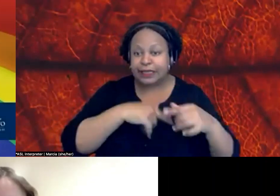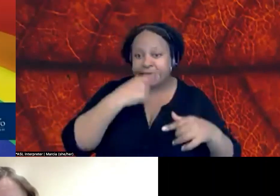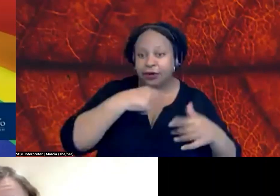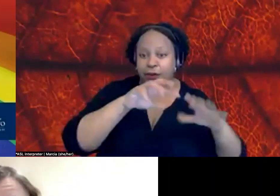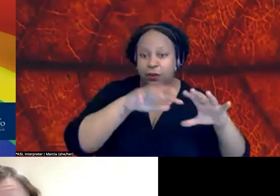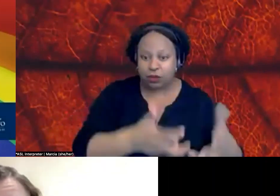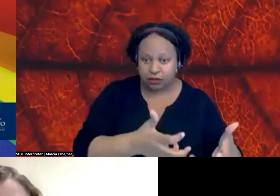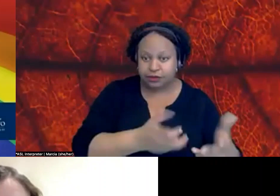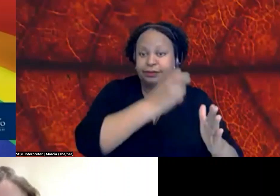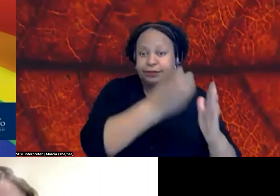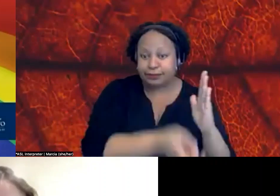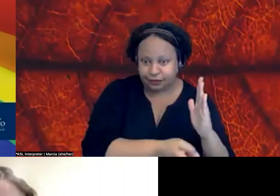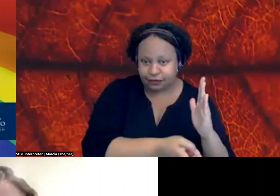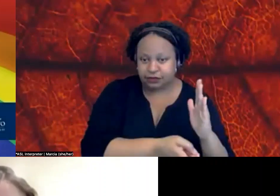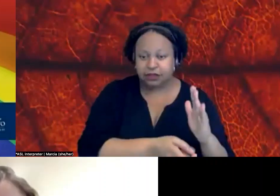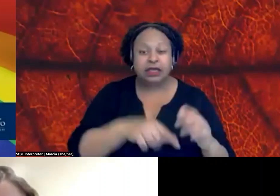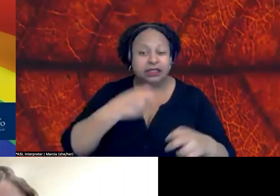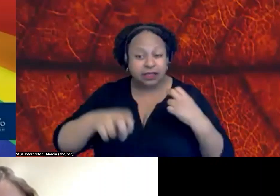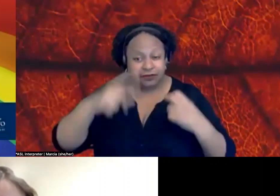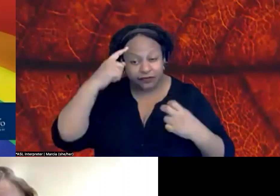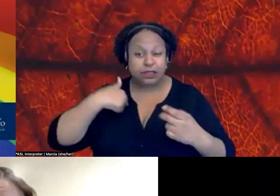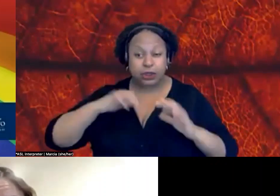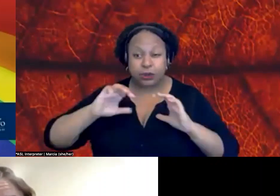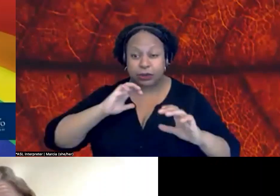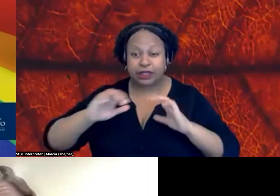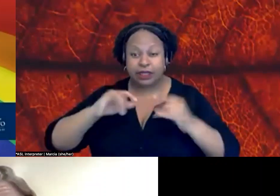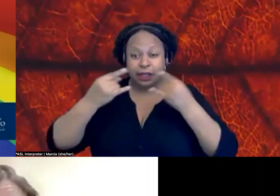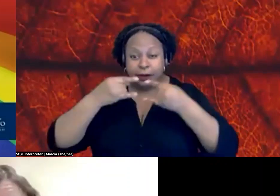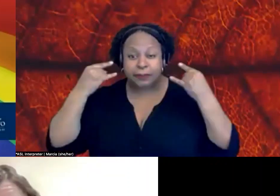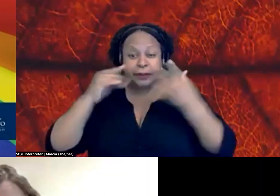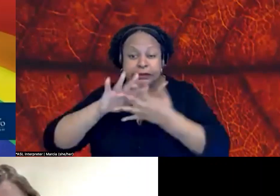And it was very difficult for me to communicate because everyone's voices were muffled.